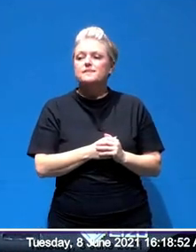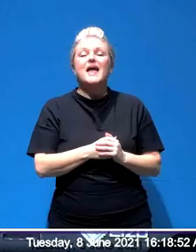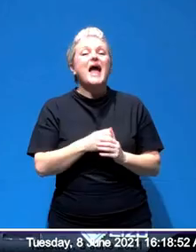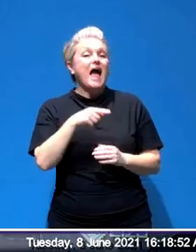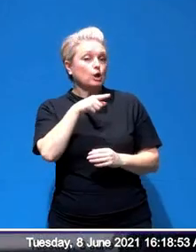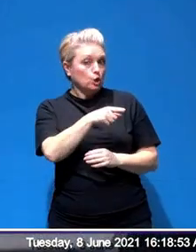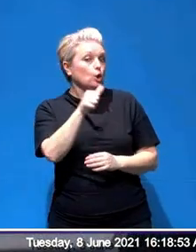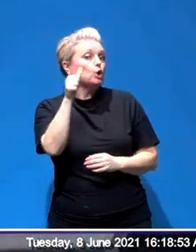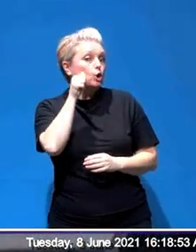It was.